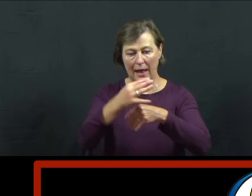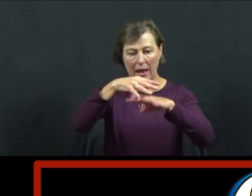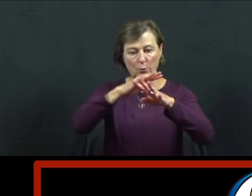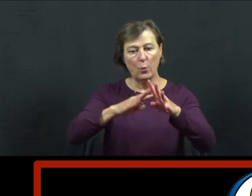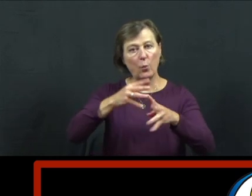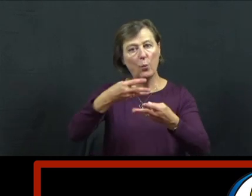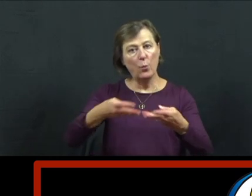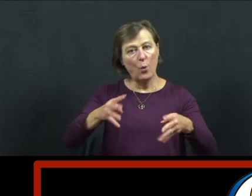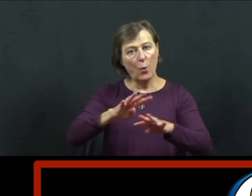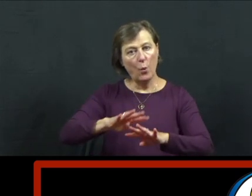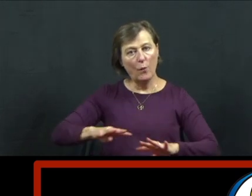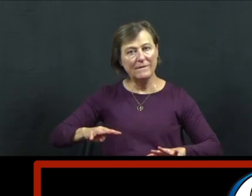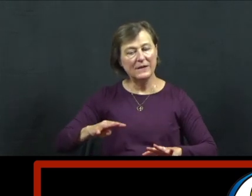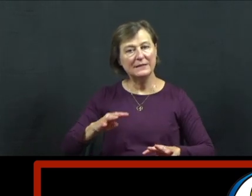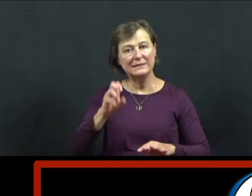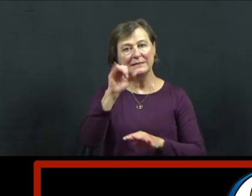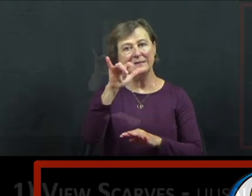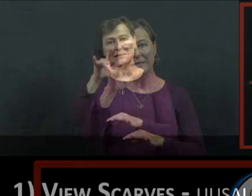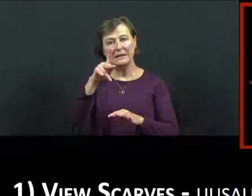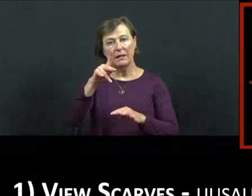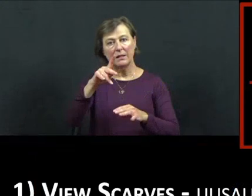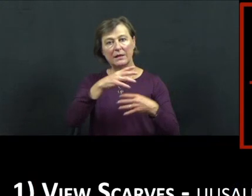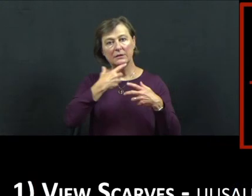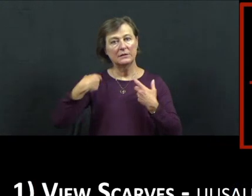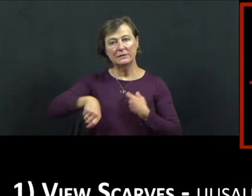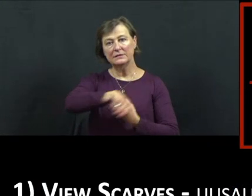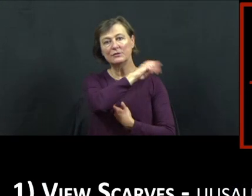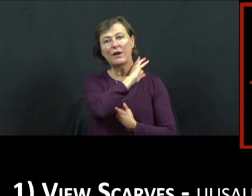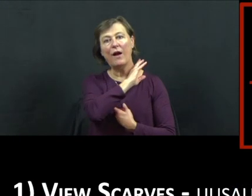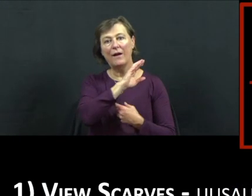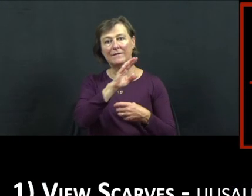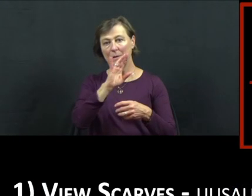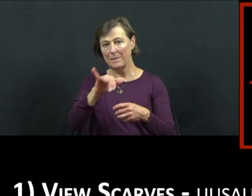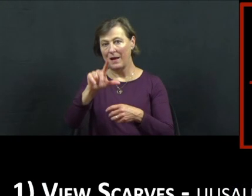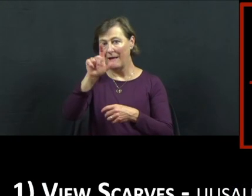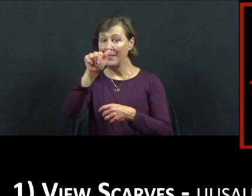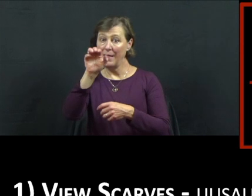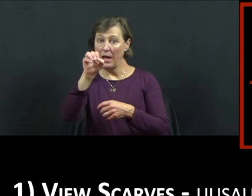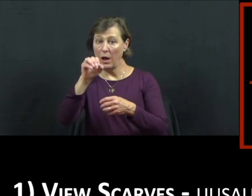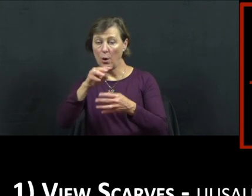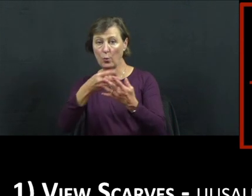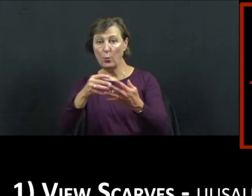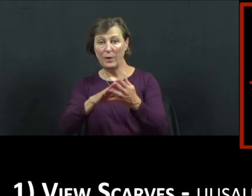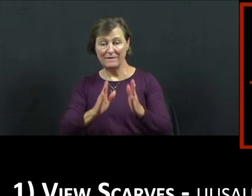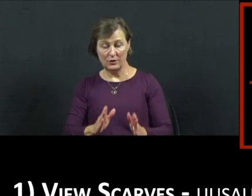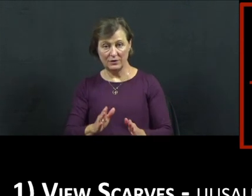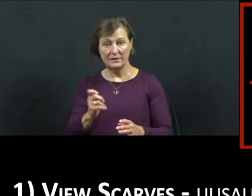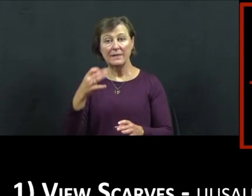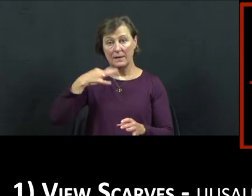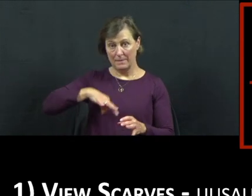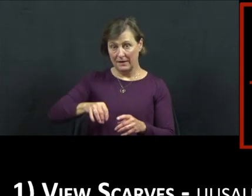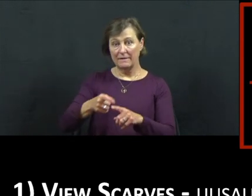made by Lao weavers, who benefit from microloans provided by